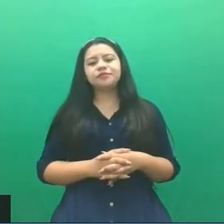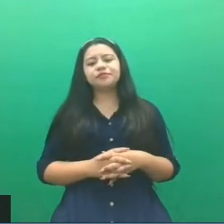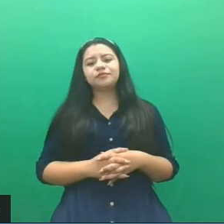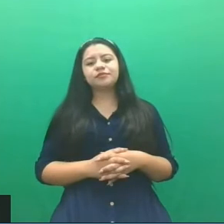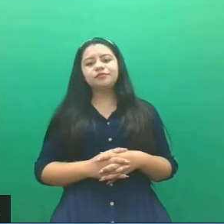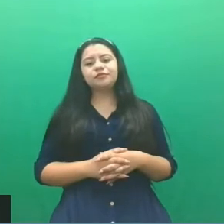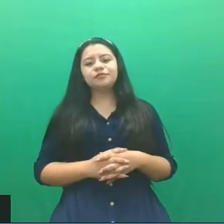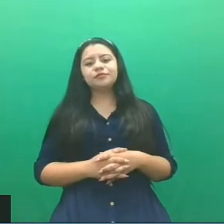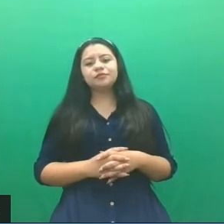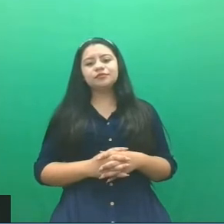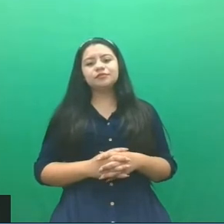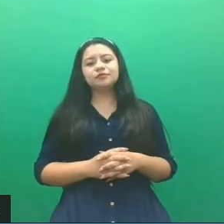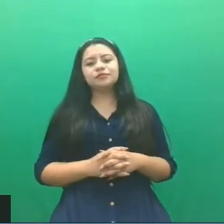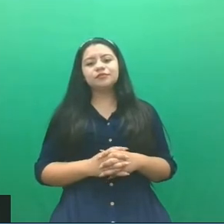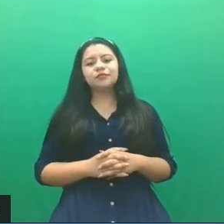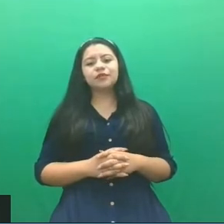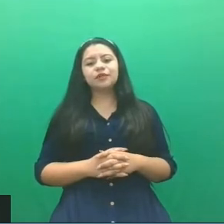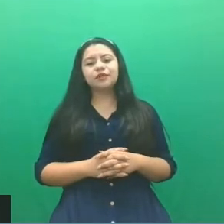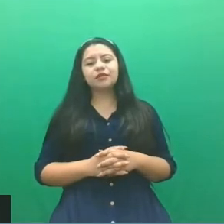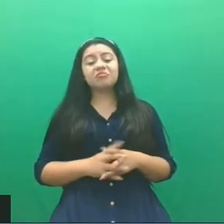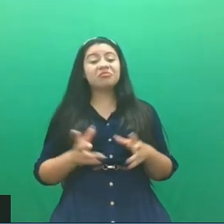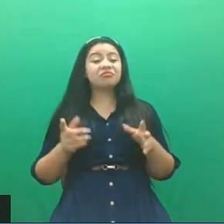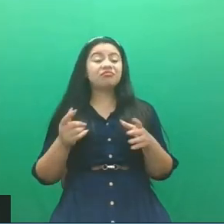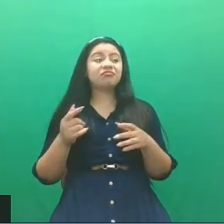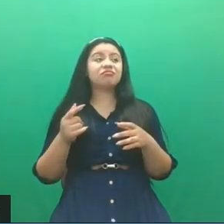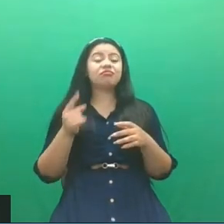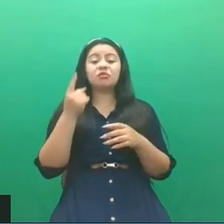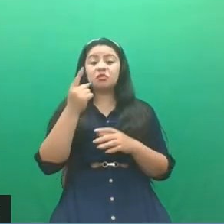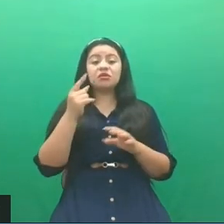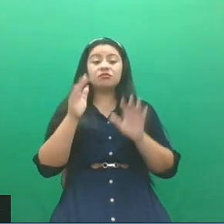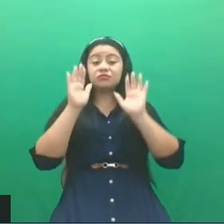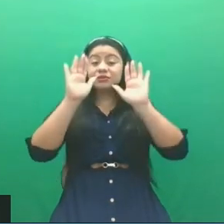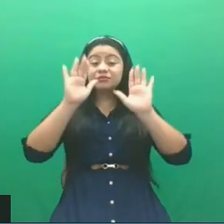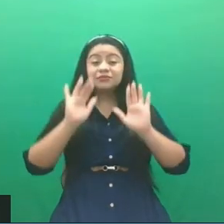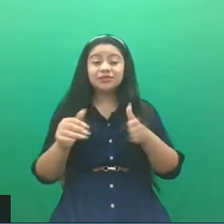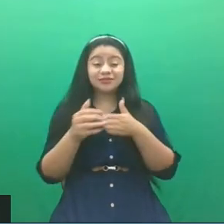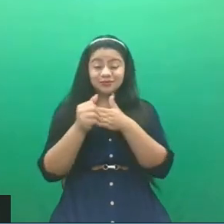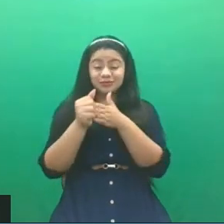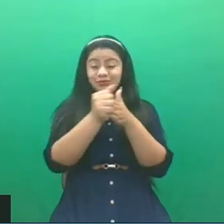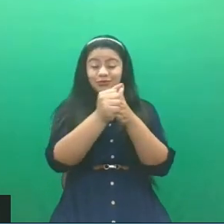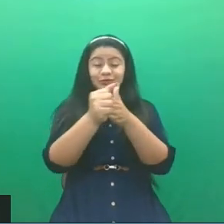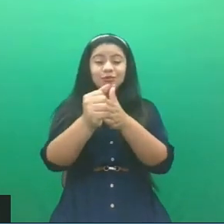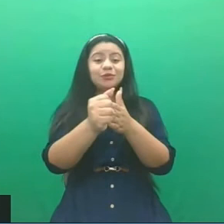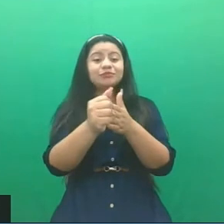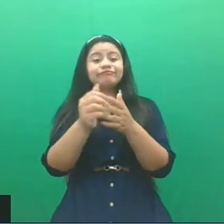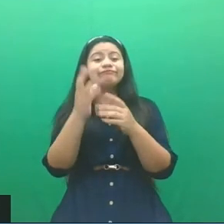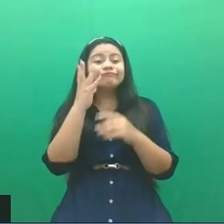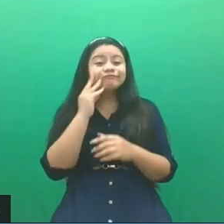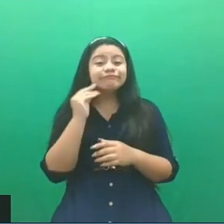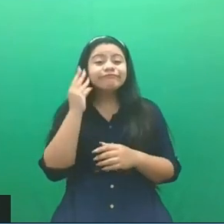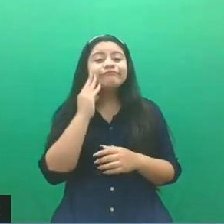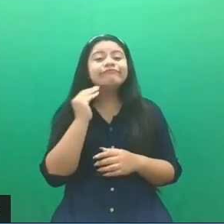incredible tour experiences that I've been on was one of the tours I went on at the Tenement Museum